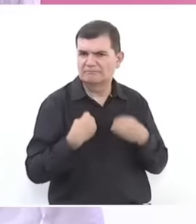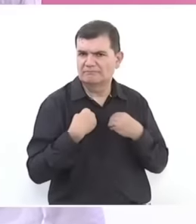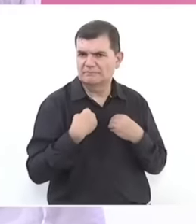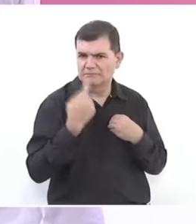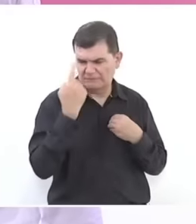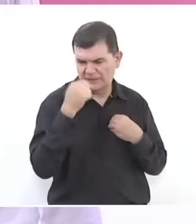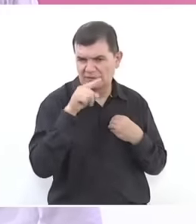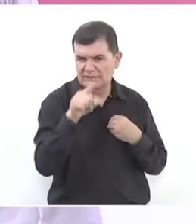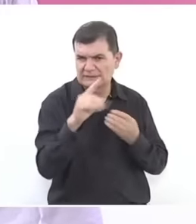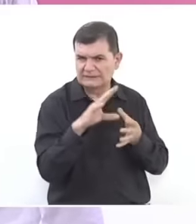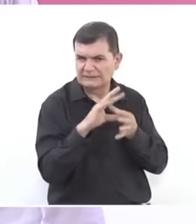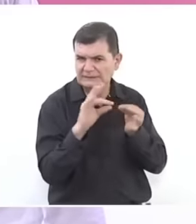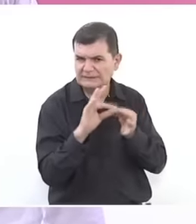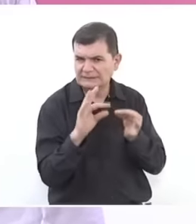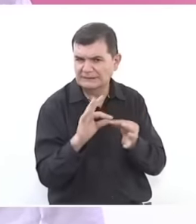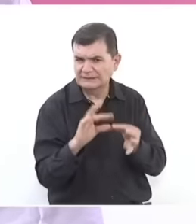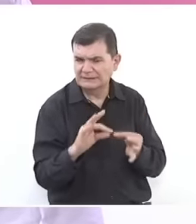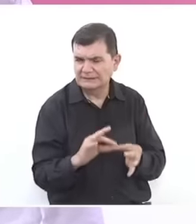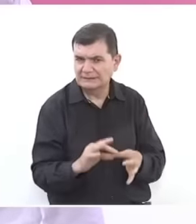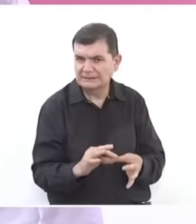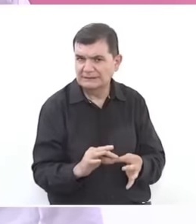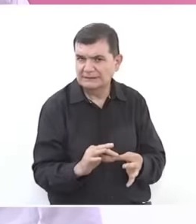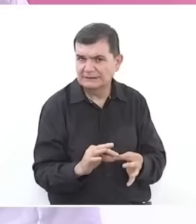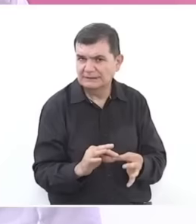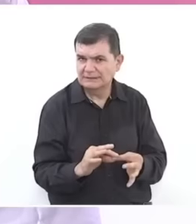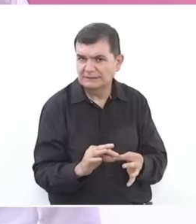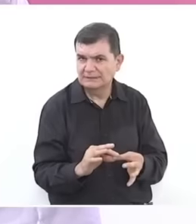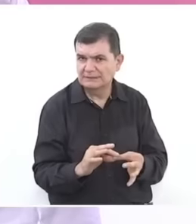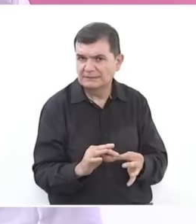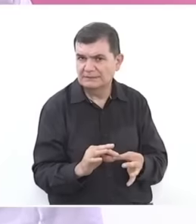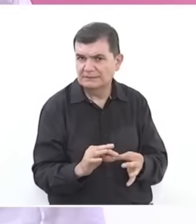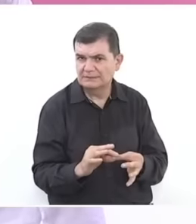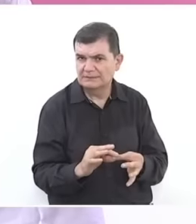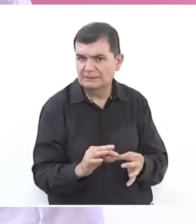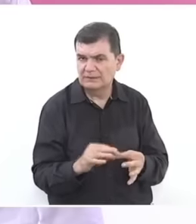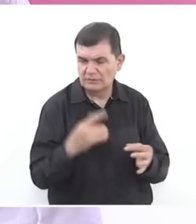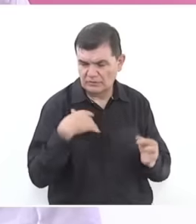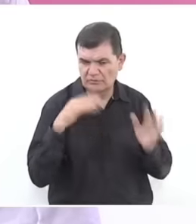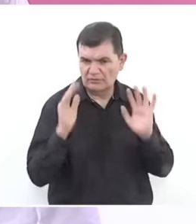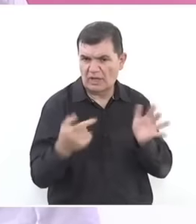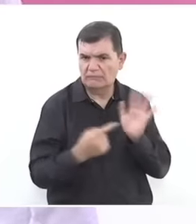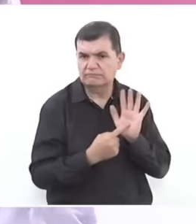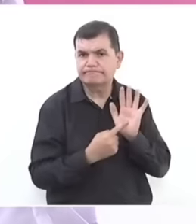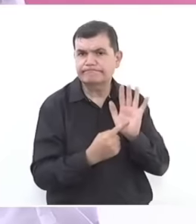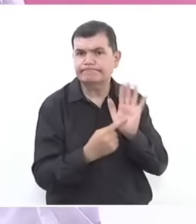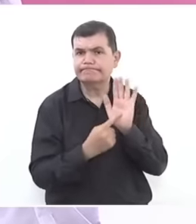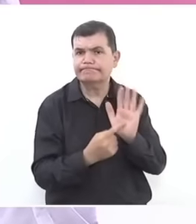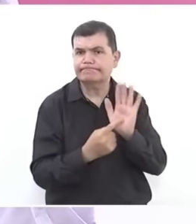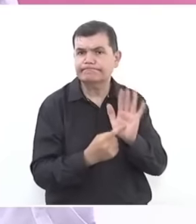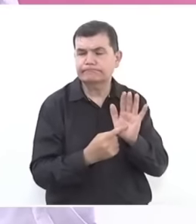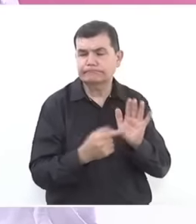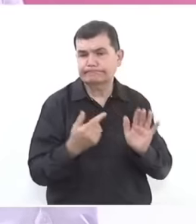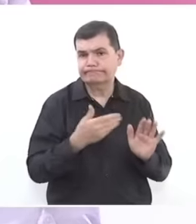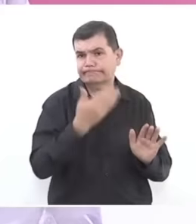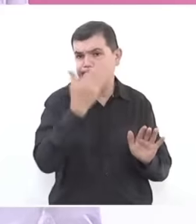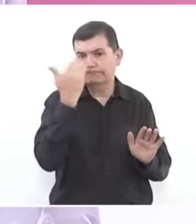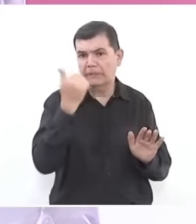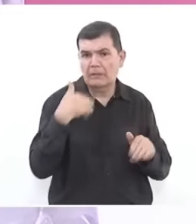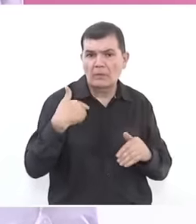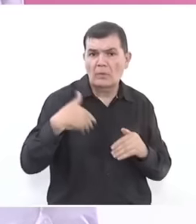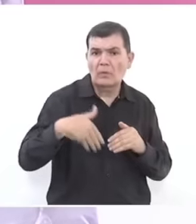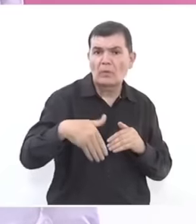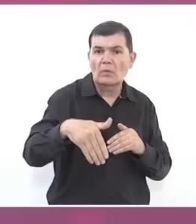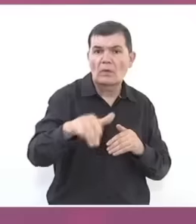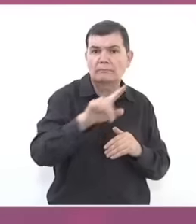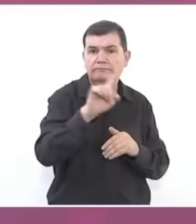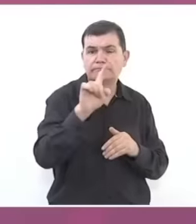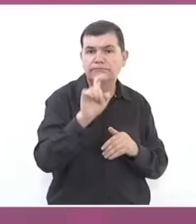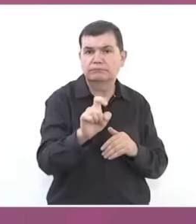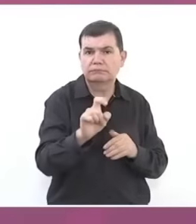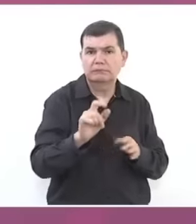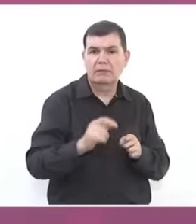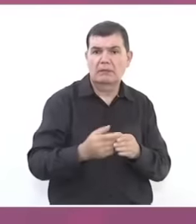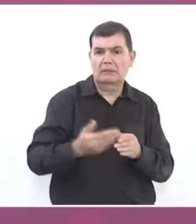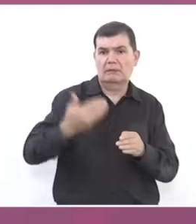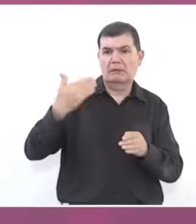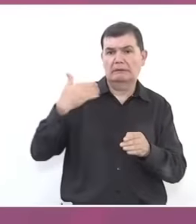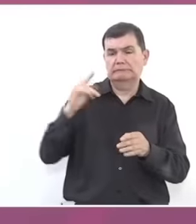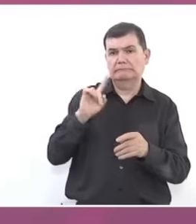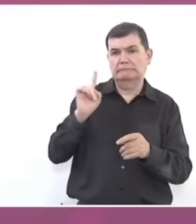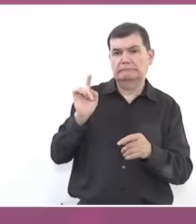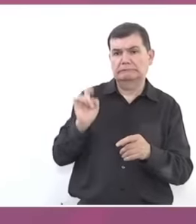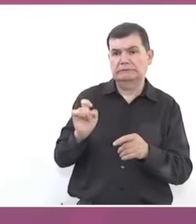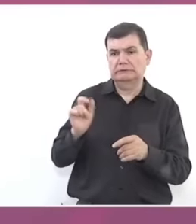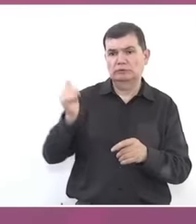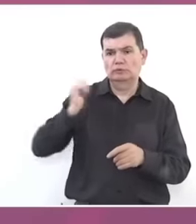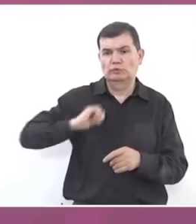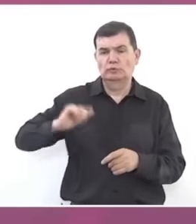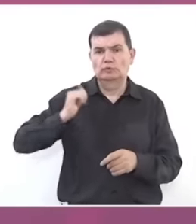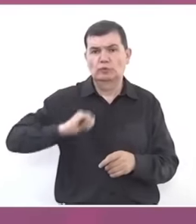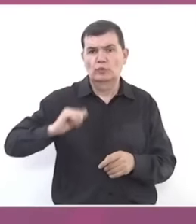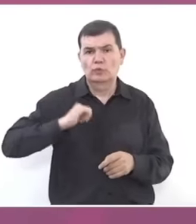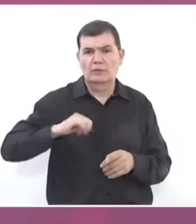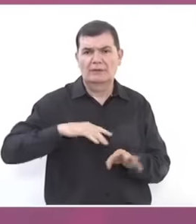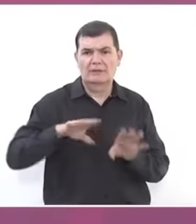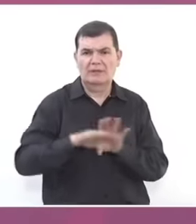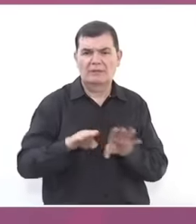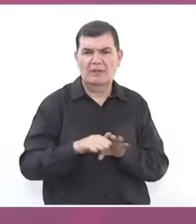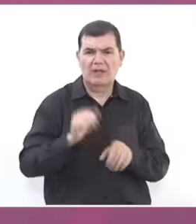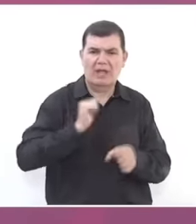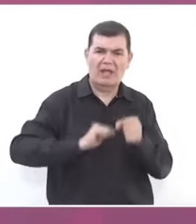it's proven because not much is known about before pre-Hispanic times. That's what I'm going to dedicate myself